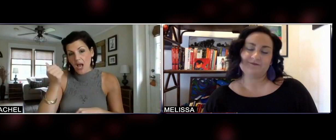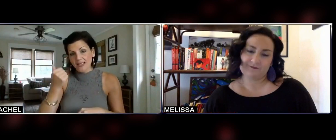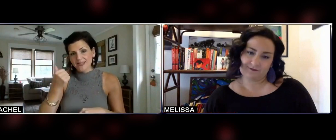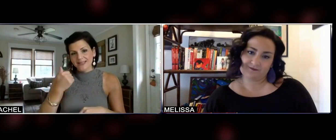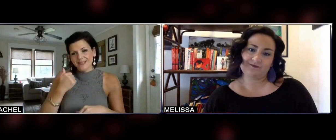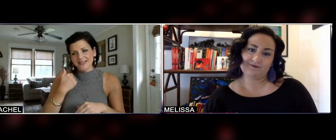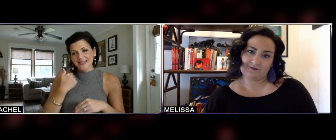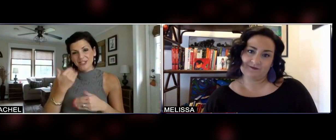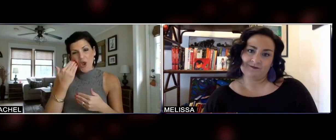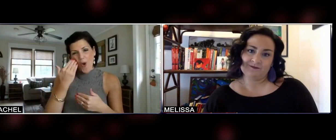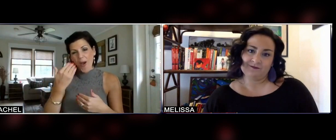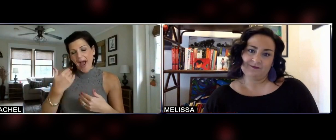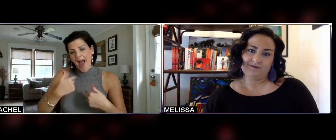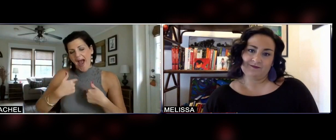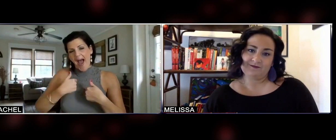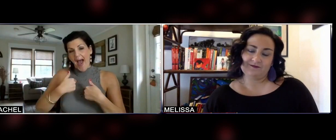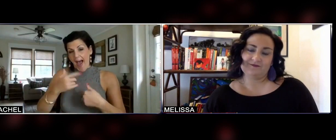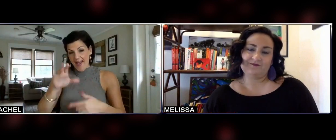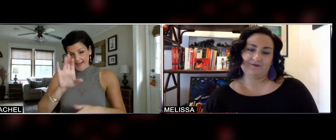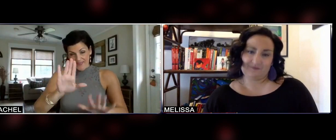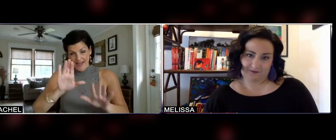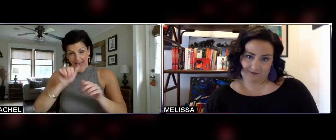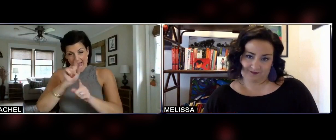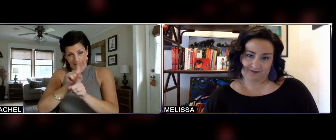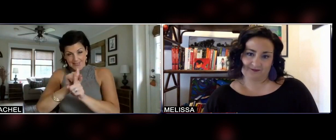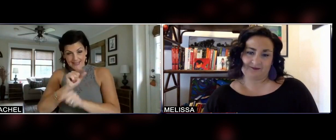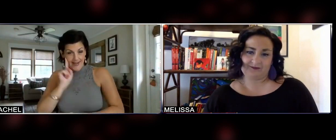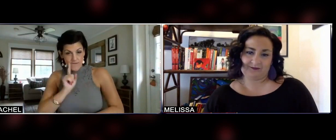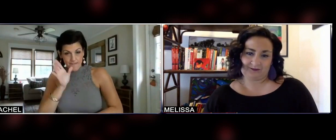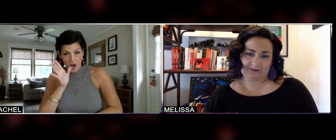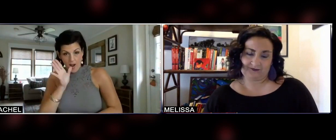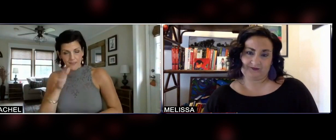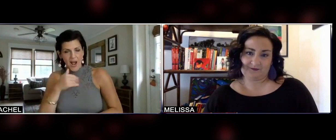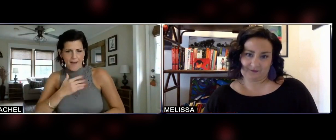As a Deaf mom, I will admit that when my children were first born Deaf, I was sad - not for myself,